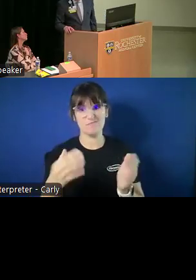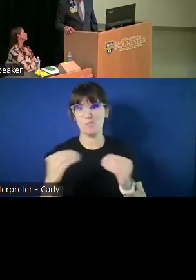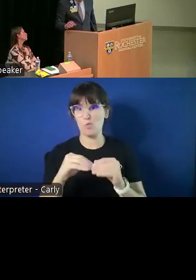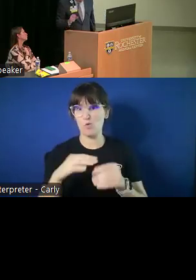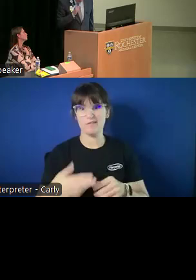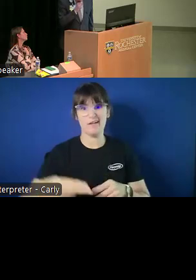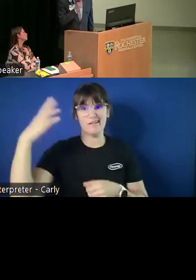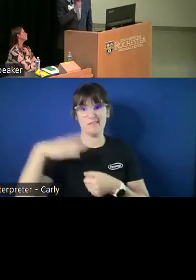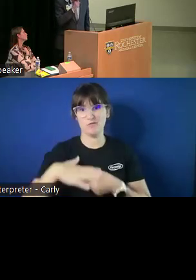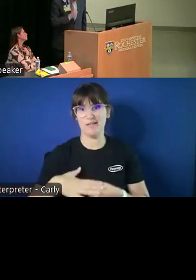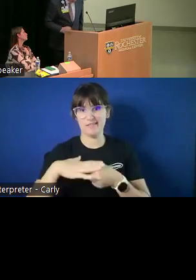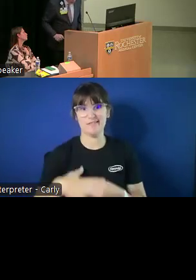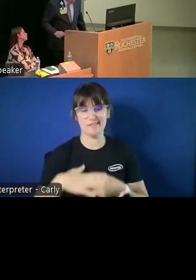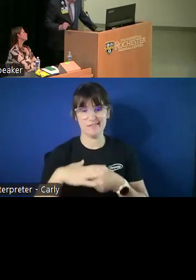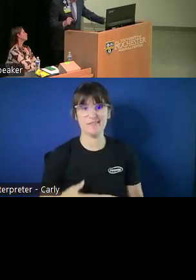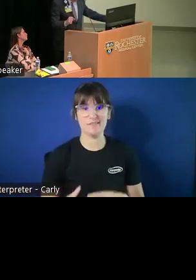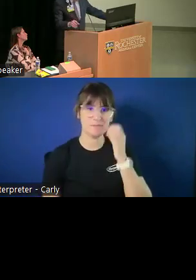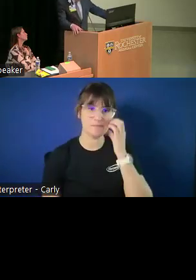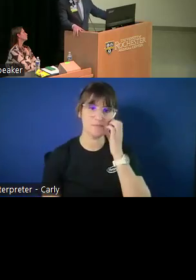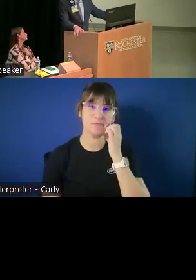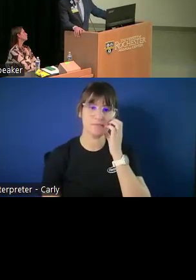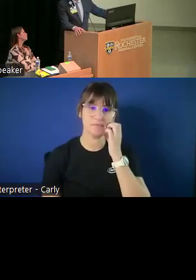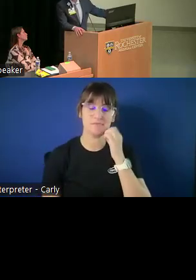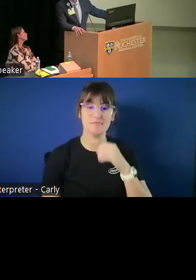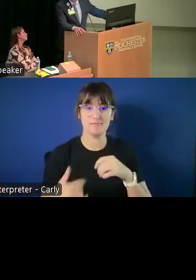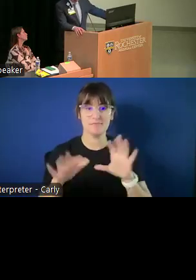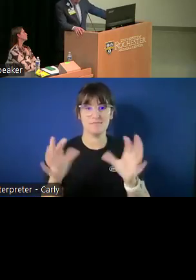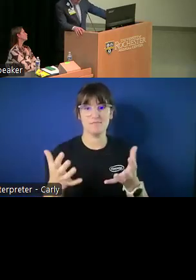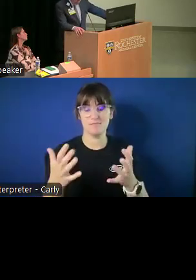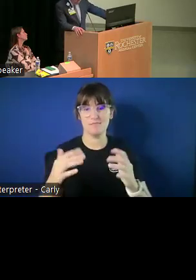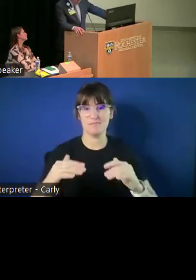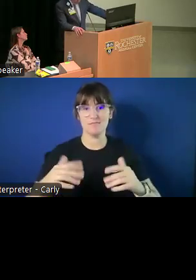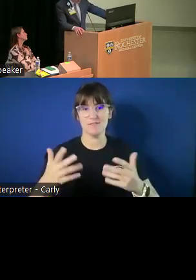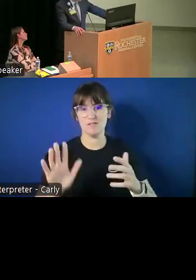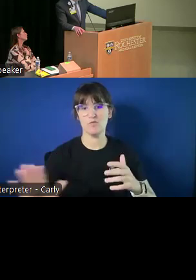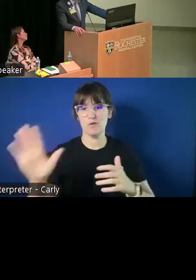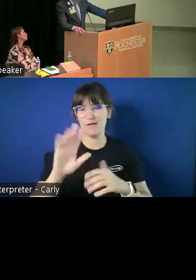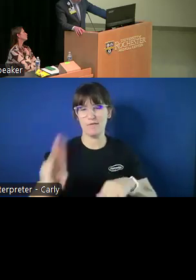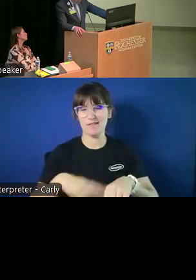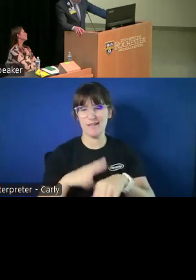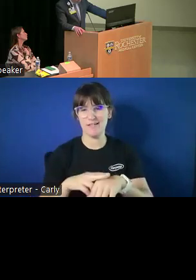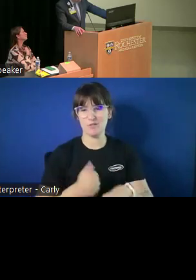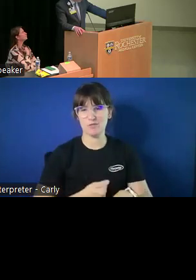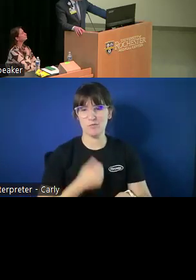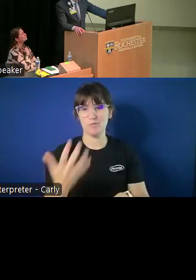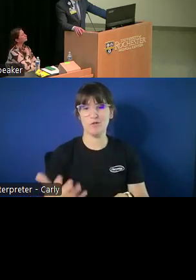we would like and uh these groups are above the national burnout averages for their occupations